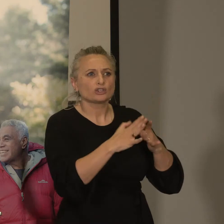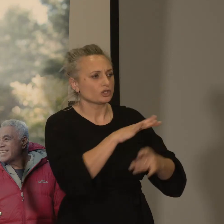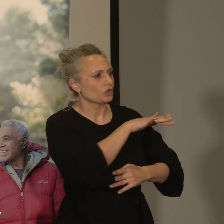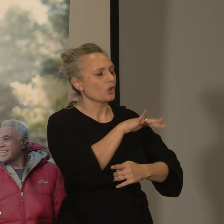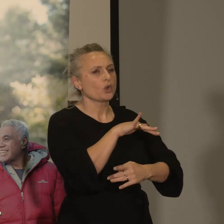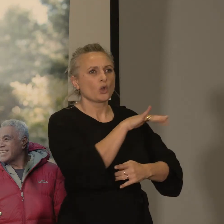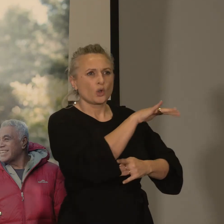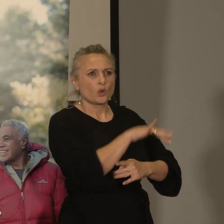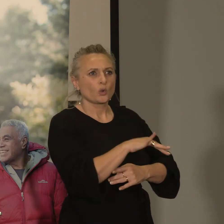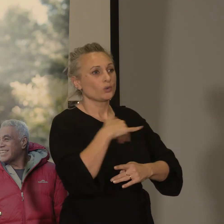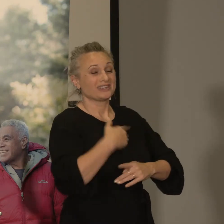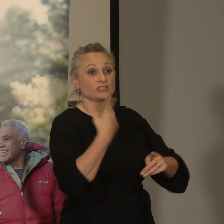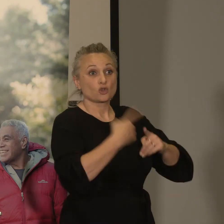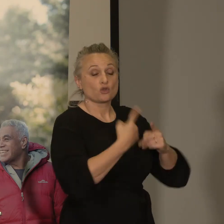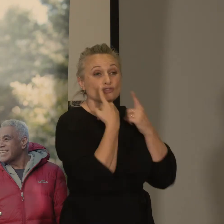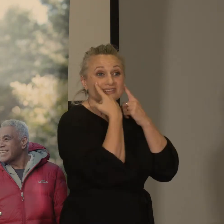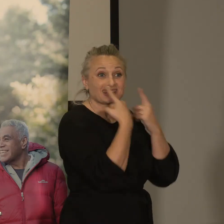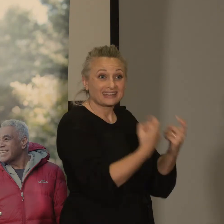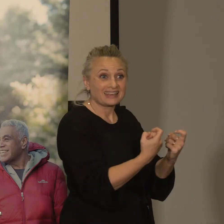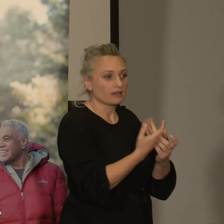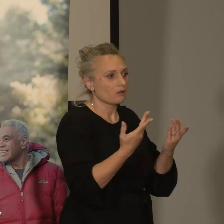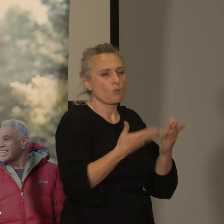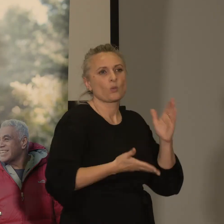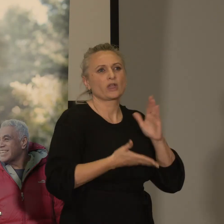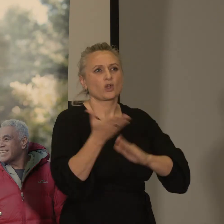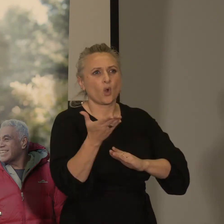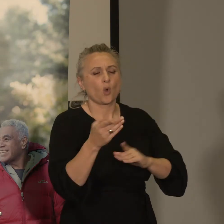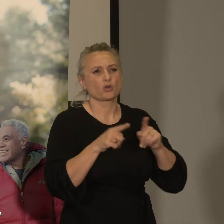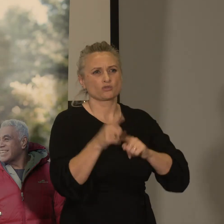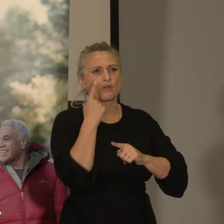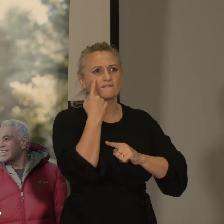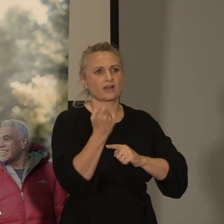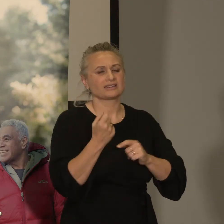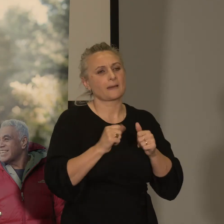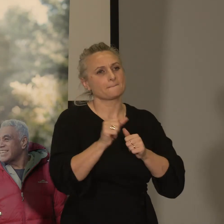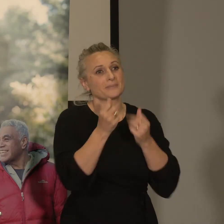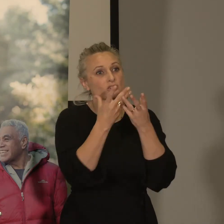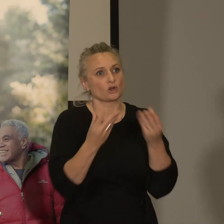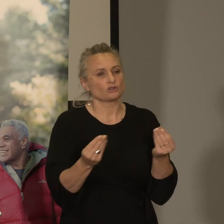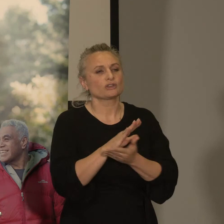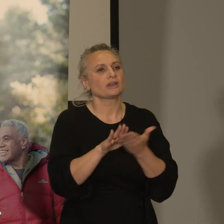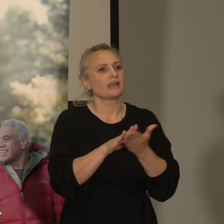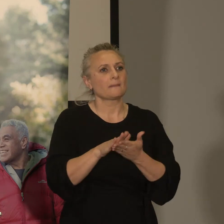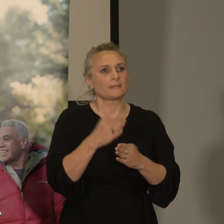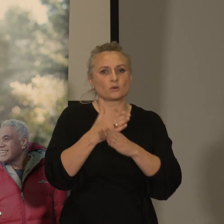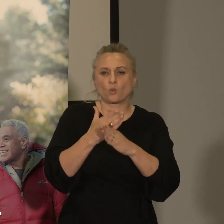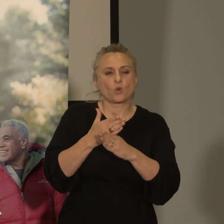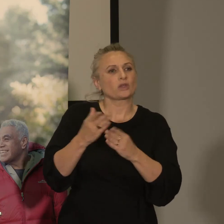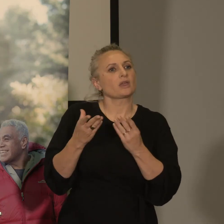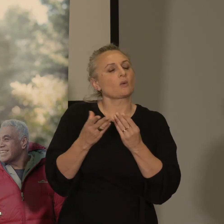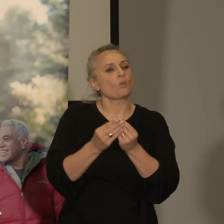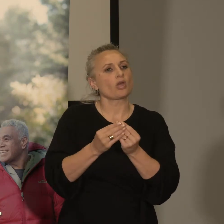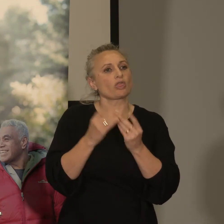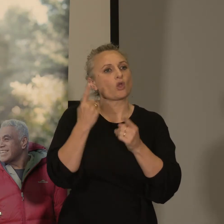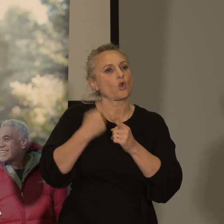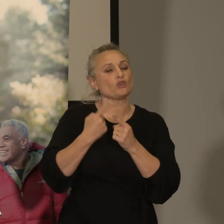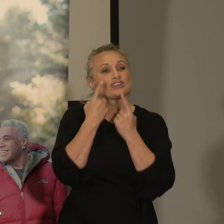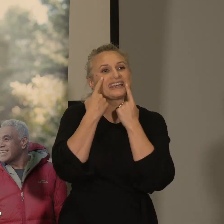focusing on how we manage the movement of patients to hospitals, by prioritising those who need the most urgent care, and increasing regional coordination to deliver health services. This includes